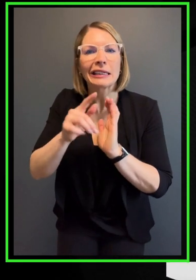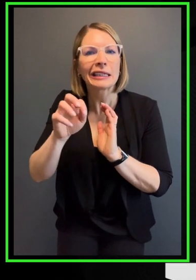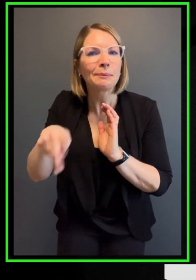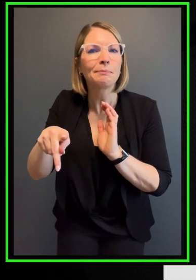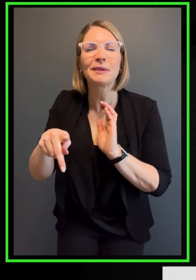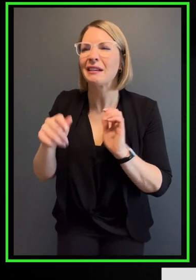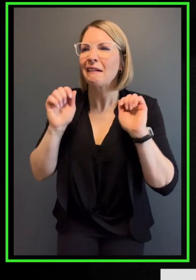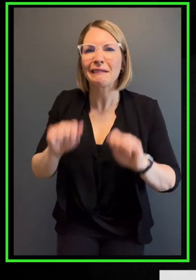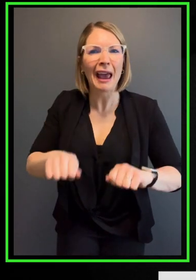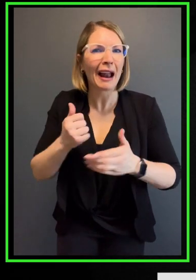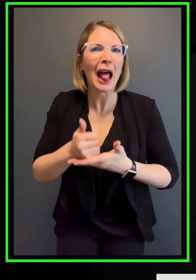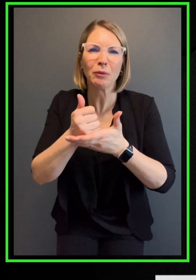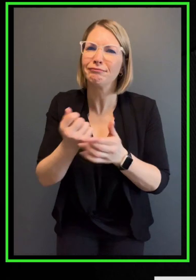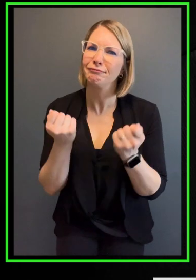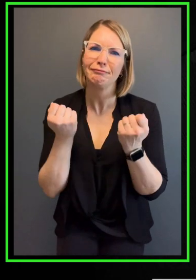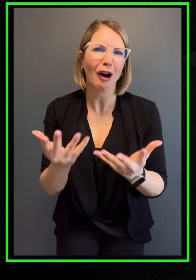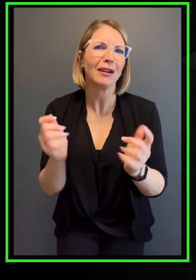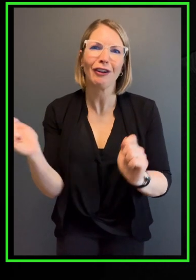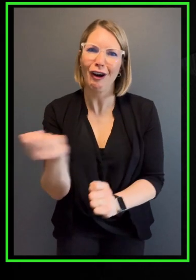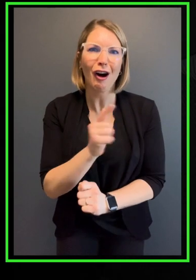tips, helping novice and expert Brightspace users alike.